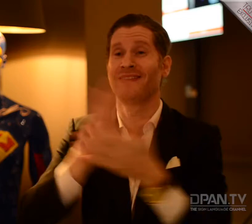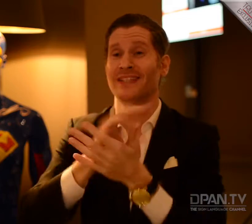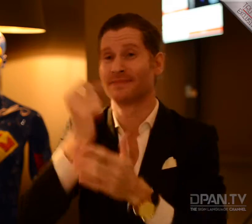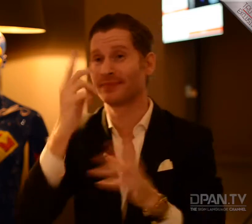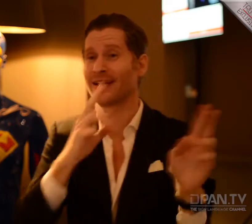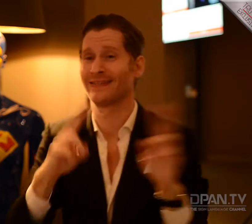The film editing is pretty fast.